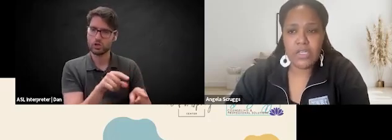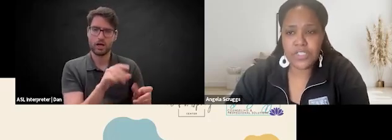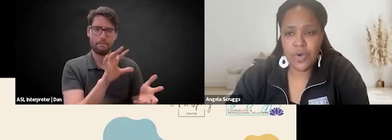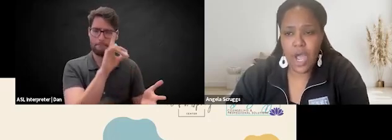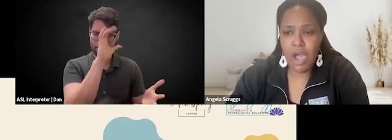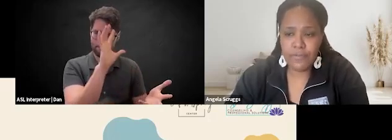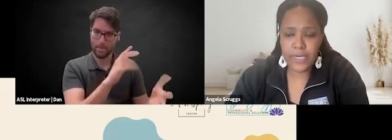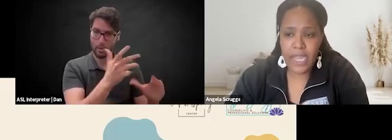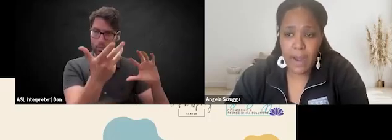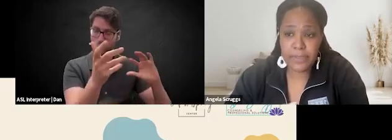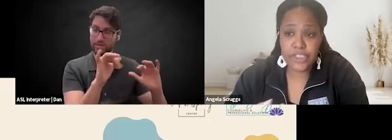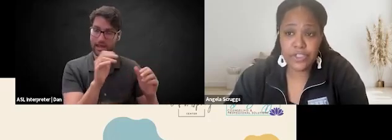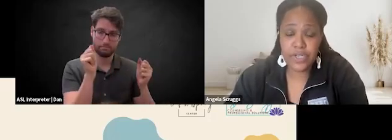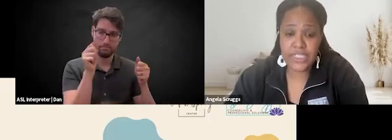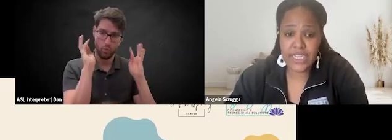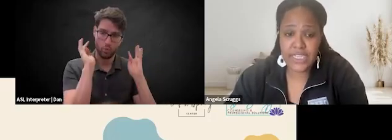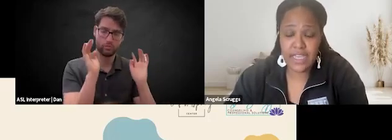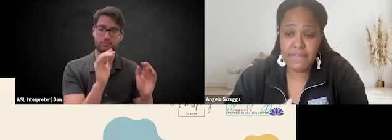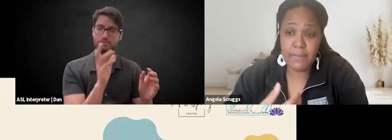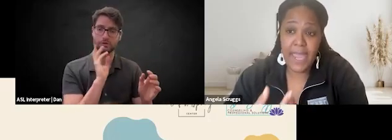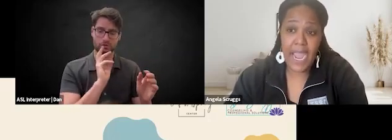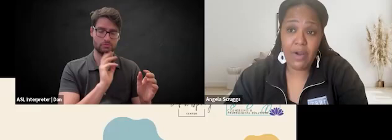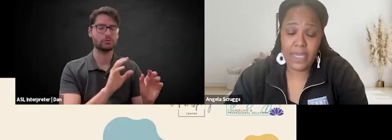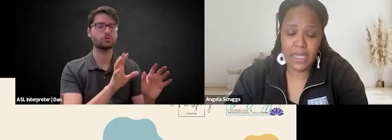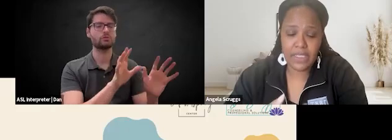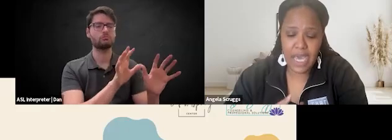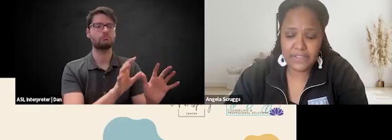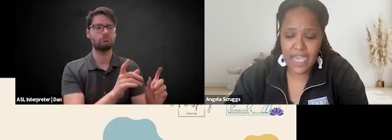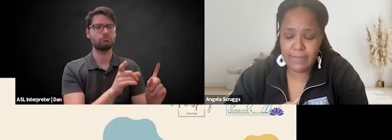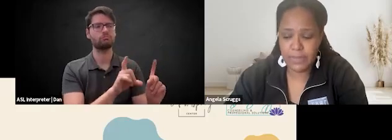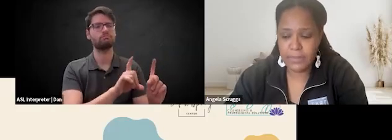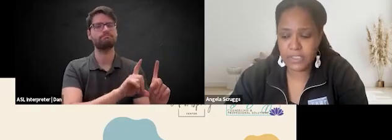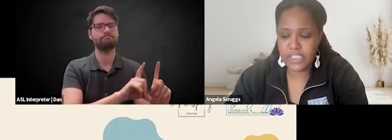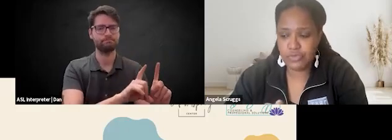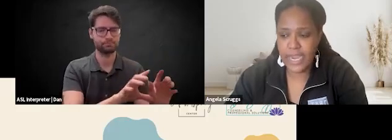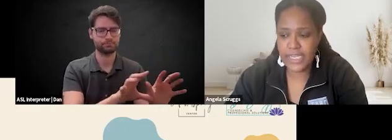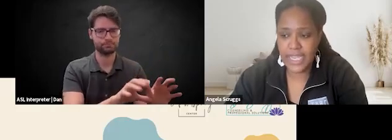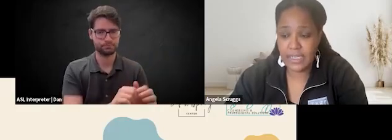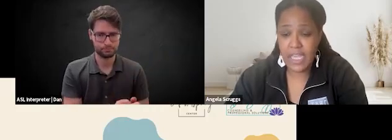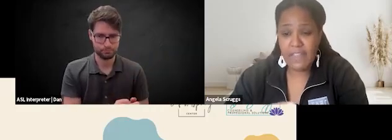Also offering opportunities of empowerment. A lot of times when people are dysregulated,